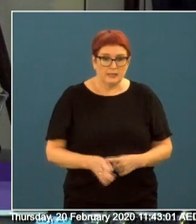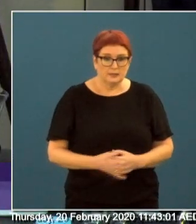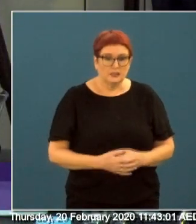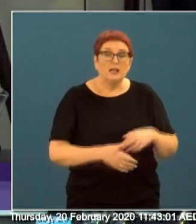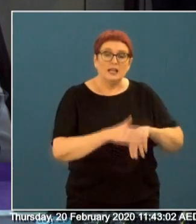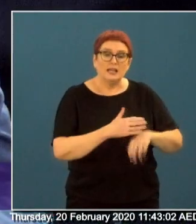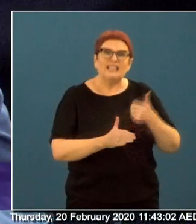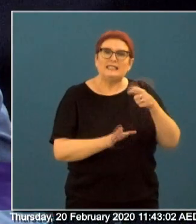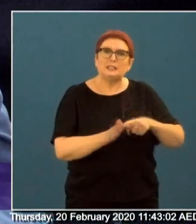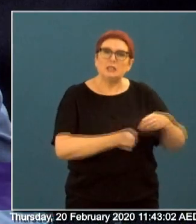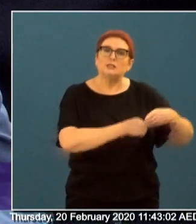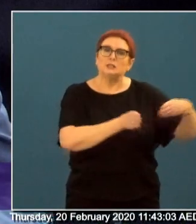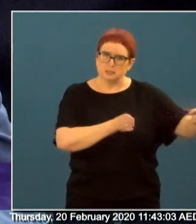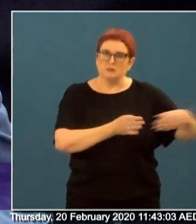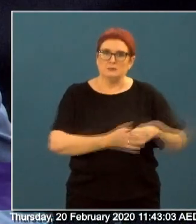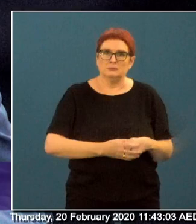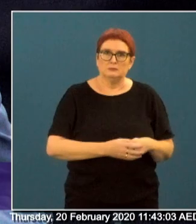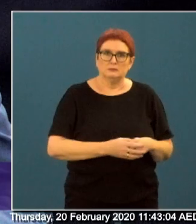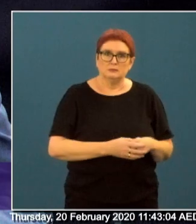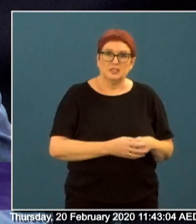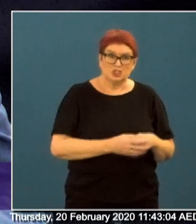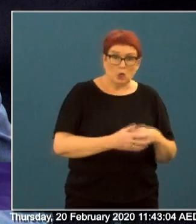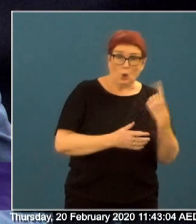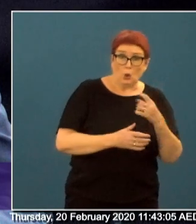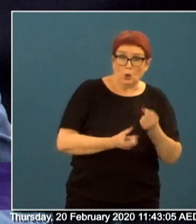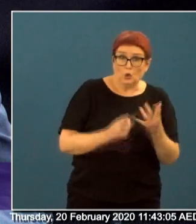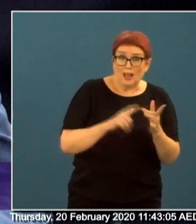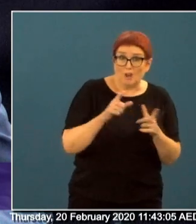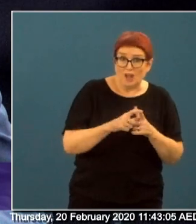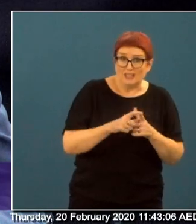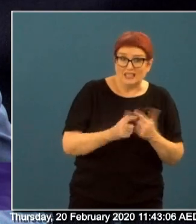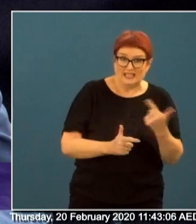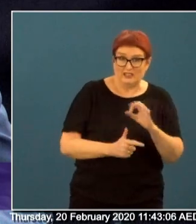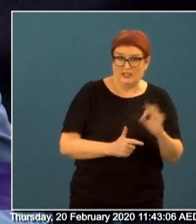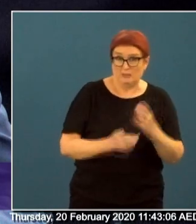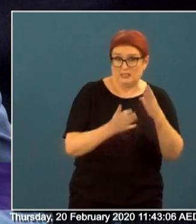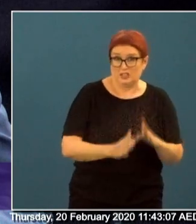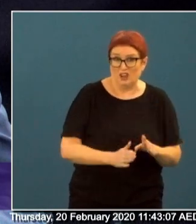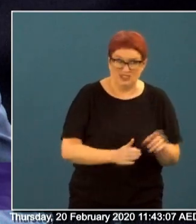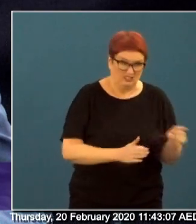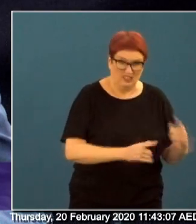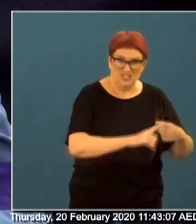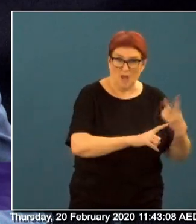Of 17 per cent of that same time. So more than doubling of the proportion of potentially avoidable deaths.